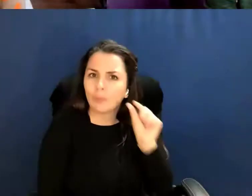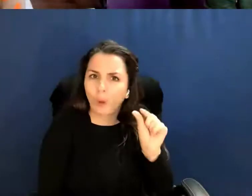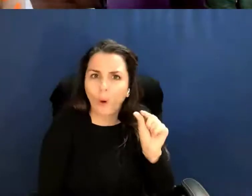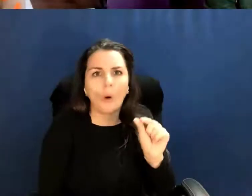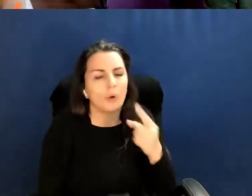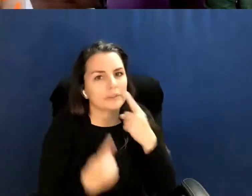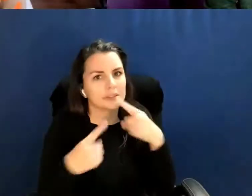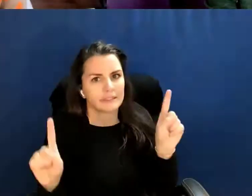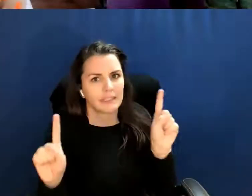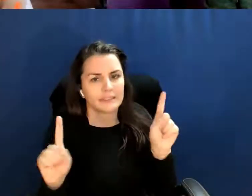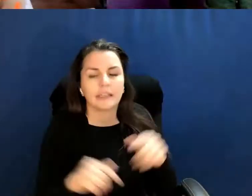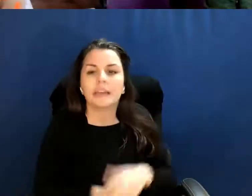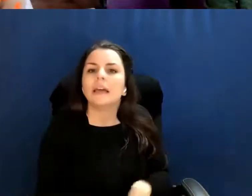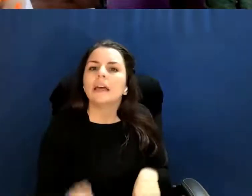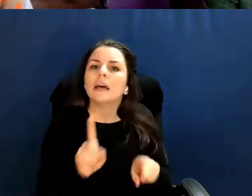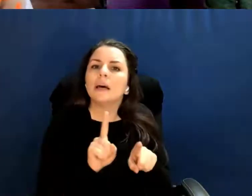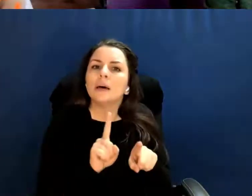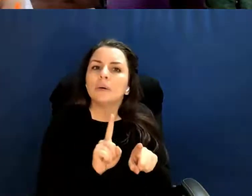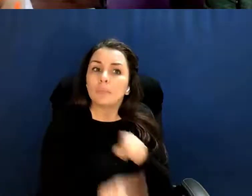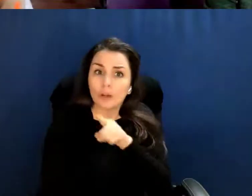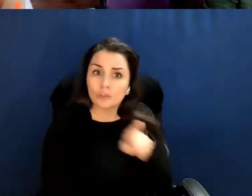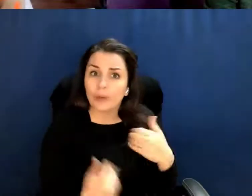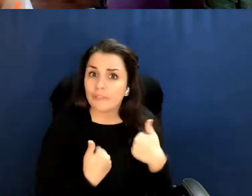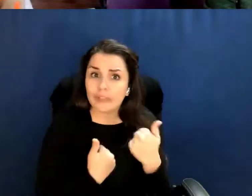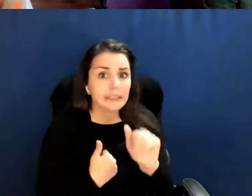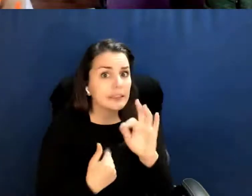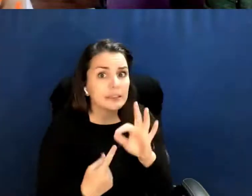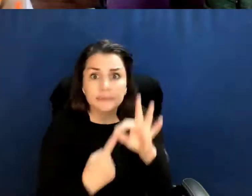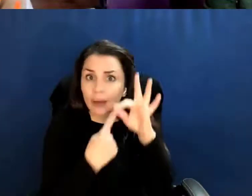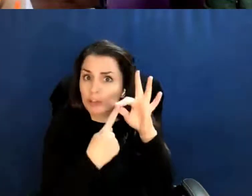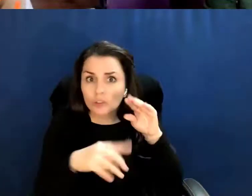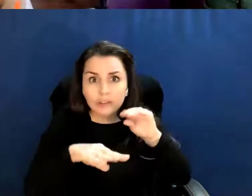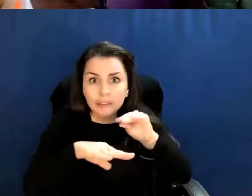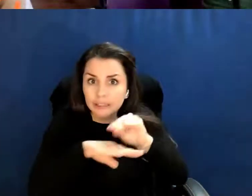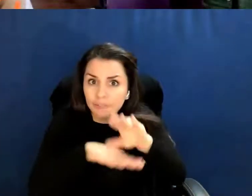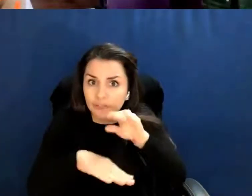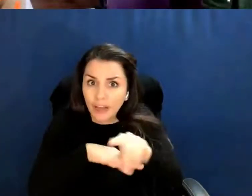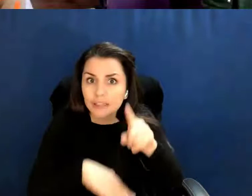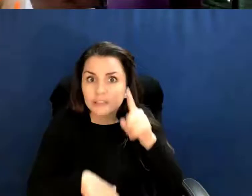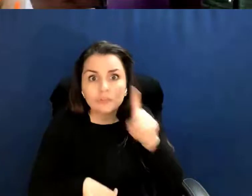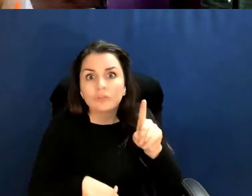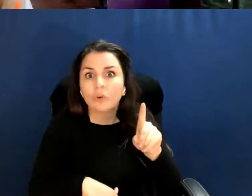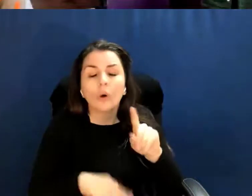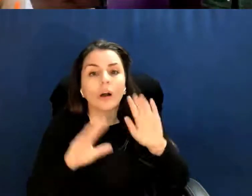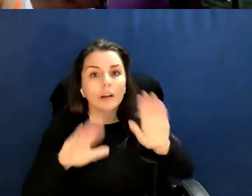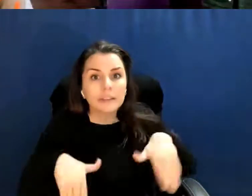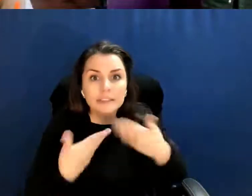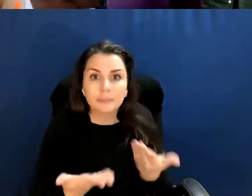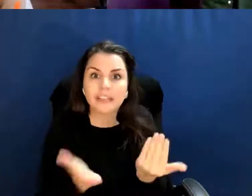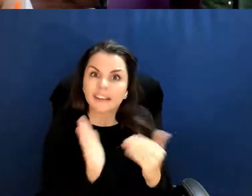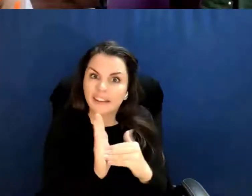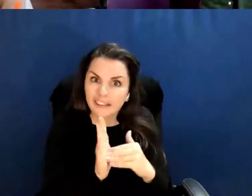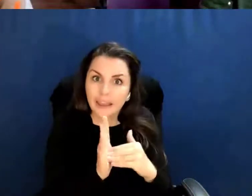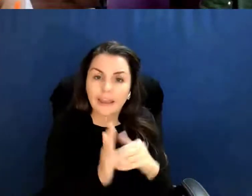Do you have any special advice for doing a resubmission and basically your resubmission application